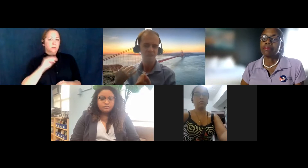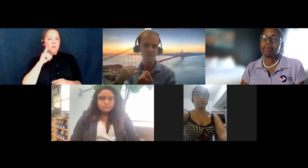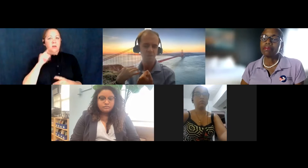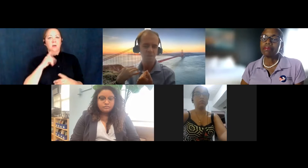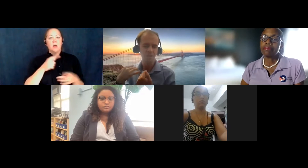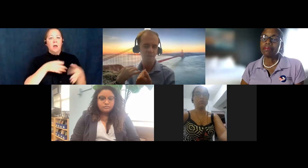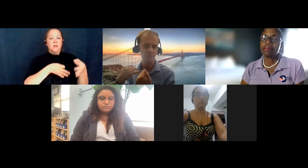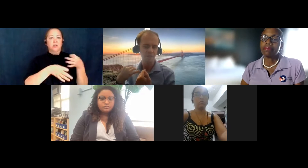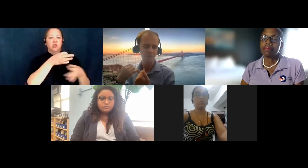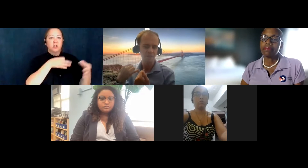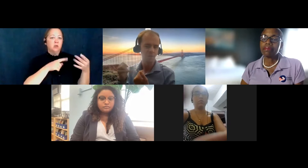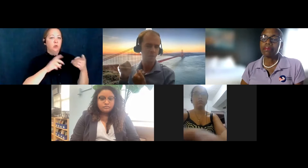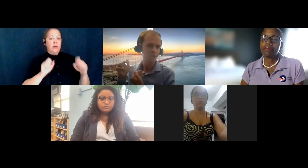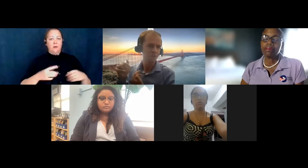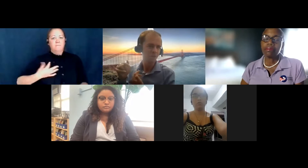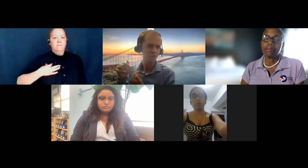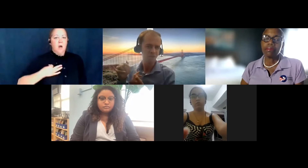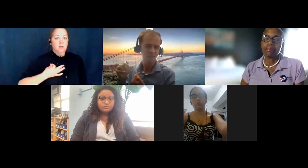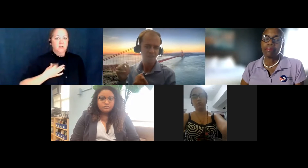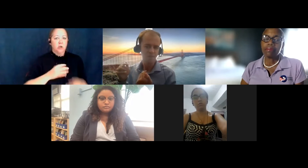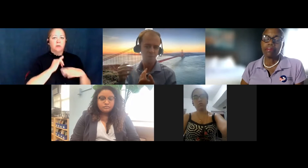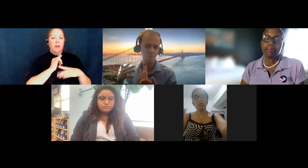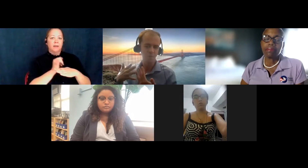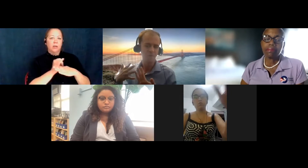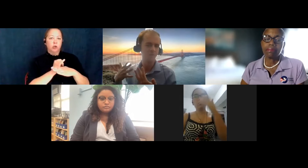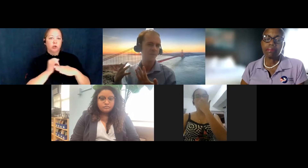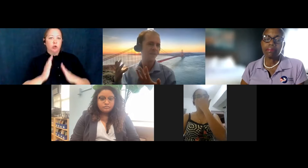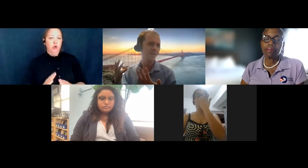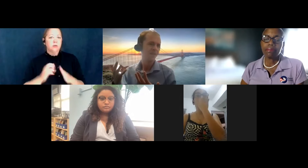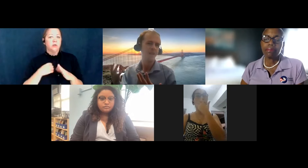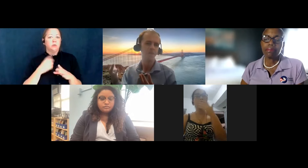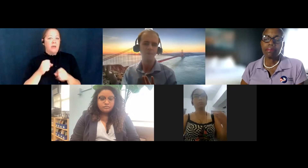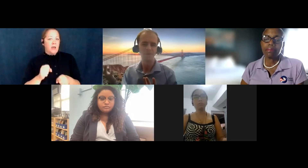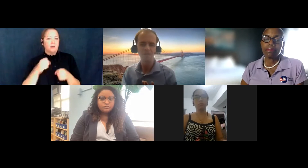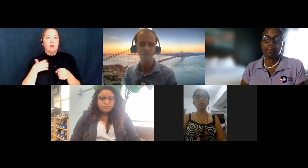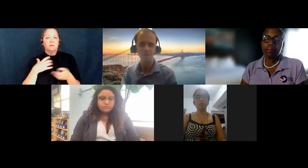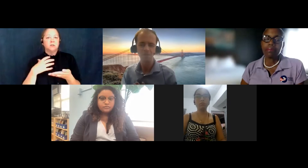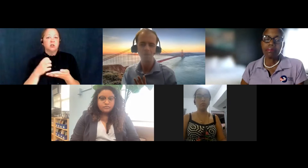you can conduct scholarly research. There is a whole host of other opportunities that you can do